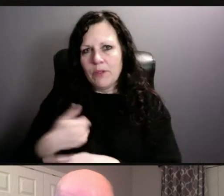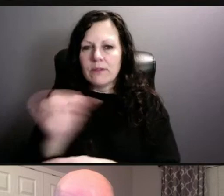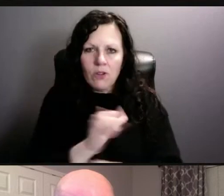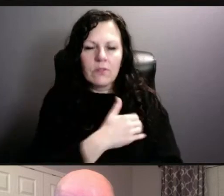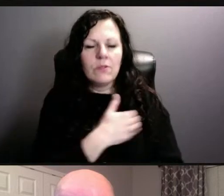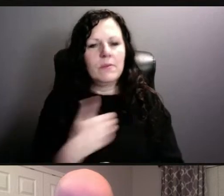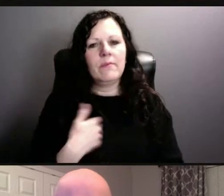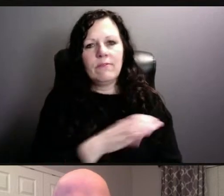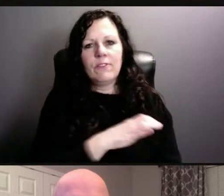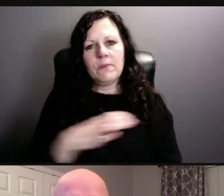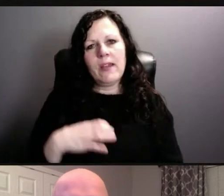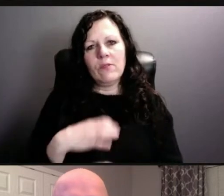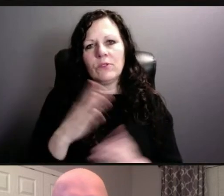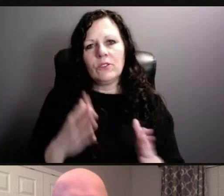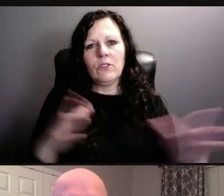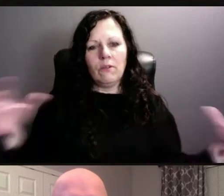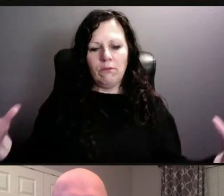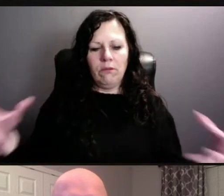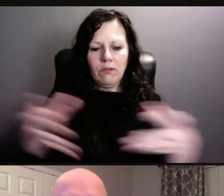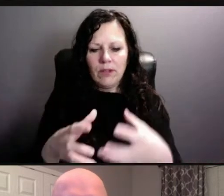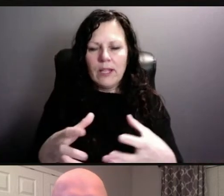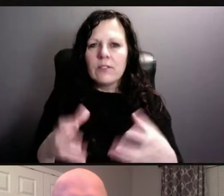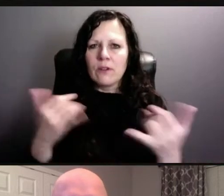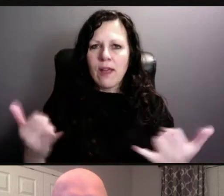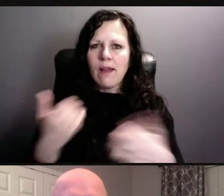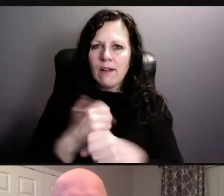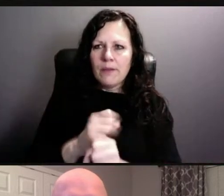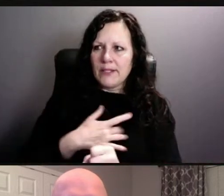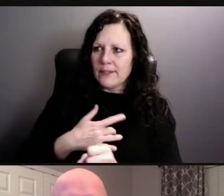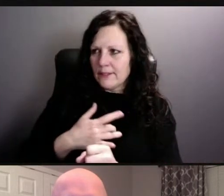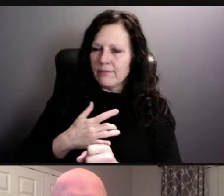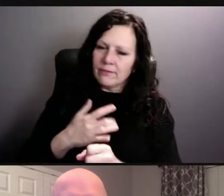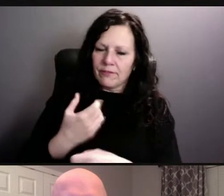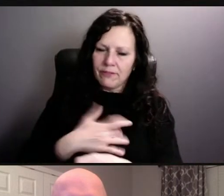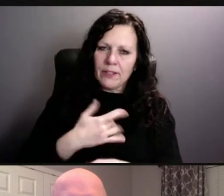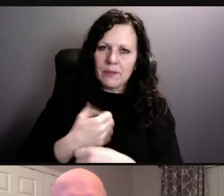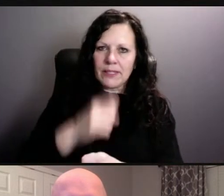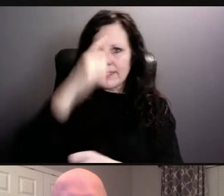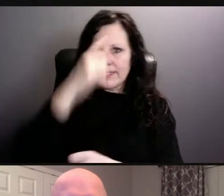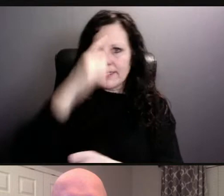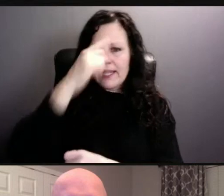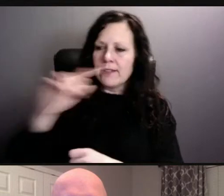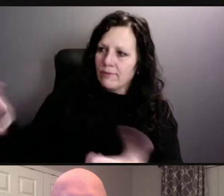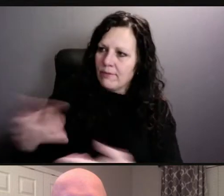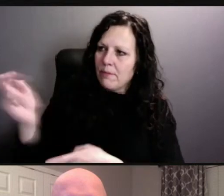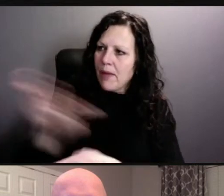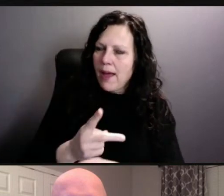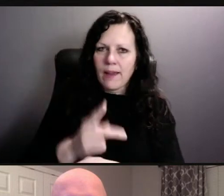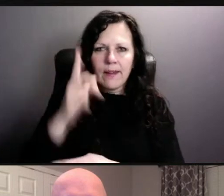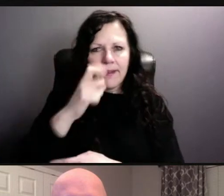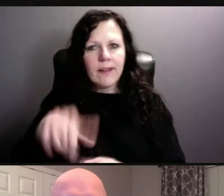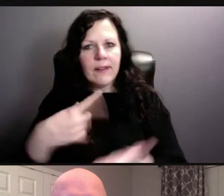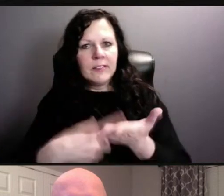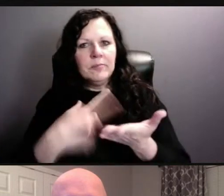THE PAST AND KEY MEMBERS OF BUDGET COMMITTEE AS WELL AS